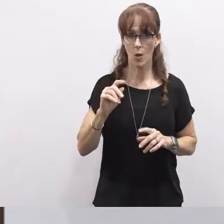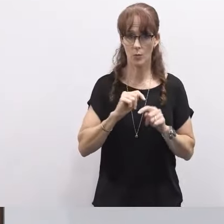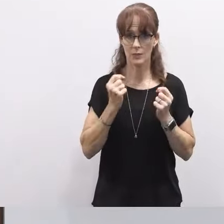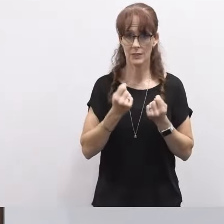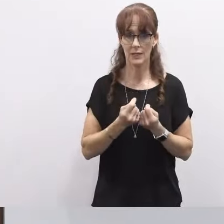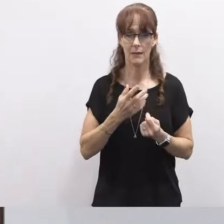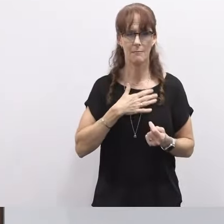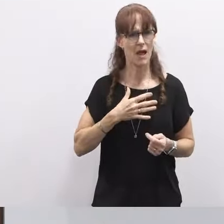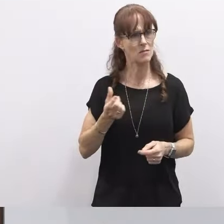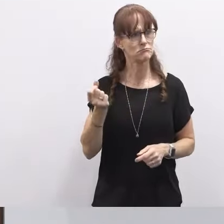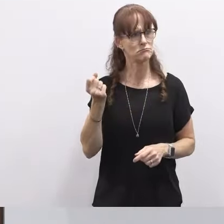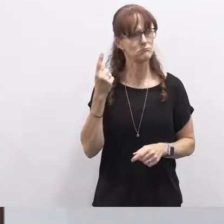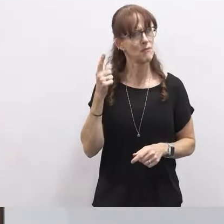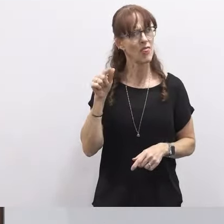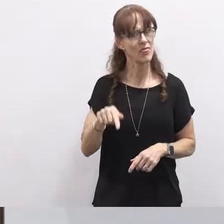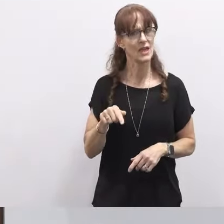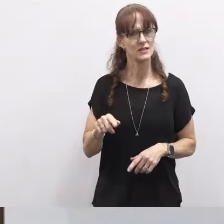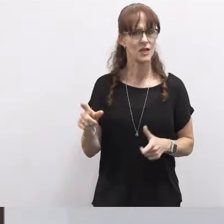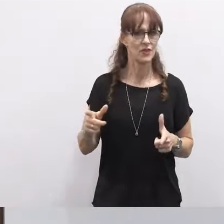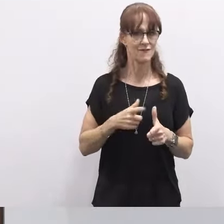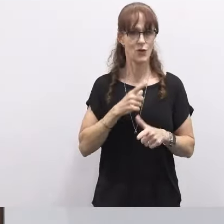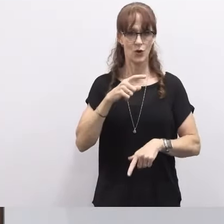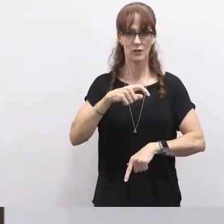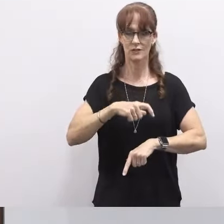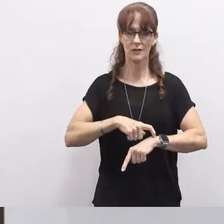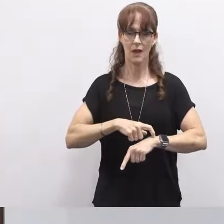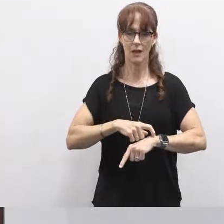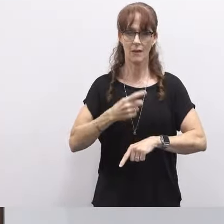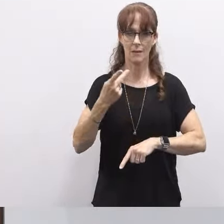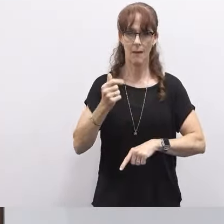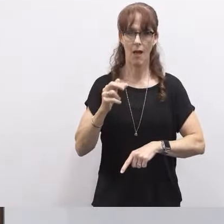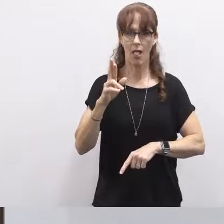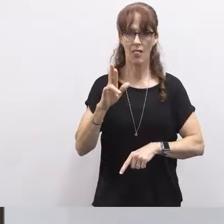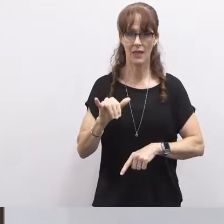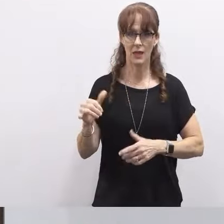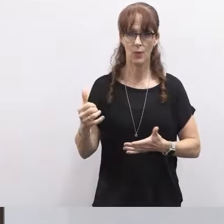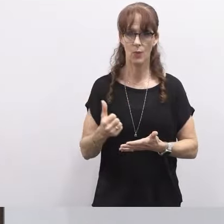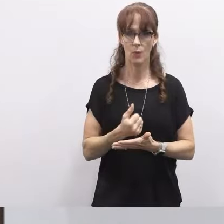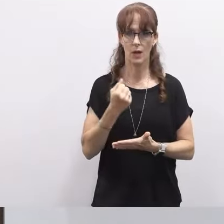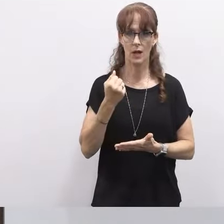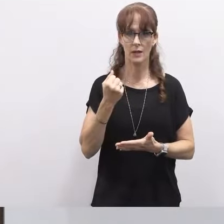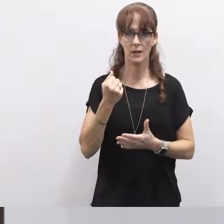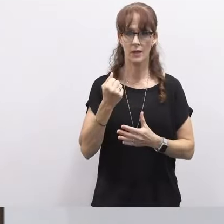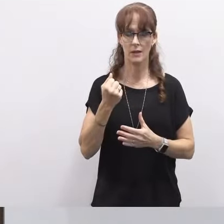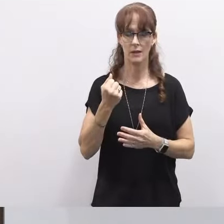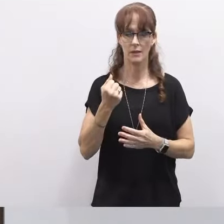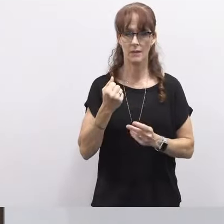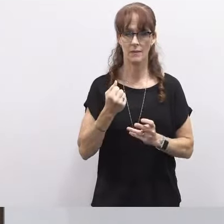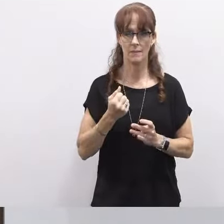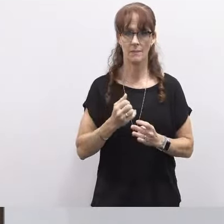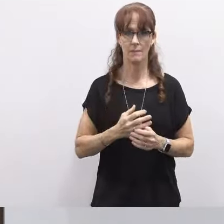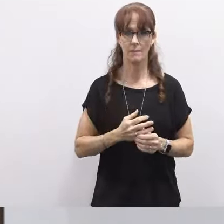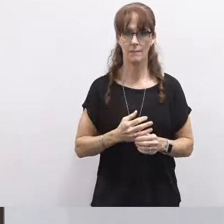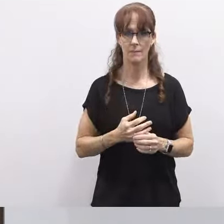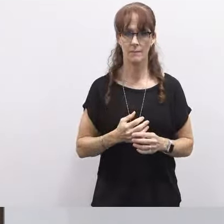It's my understanding that this was the first time that Poly had won the water polo championship